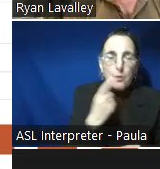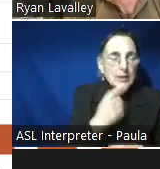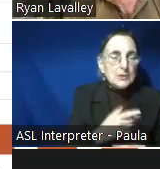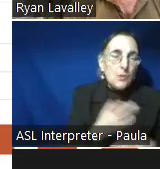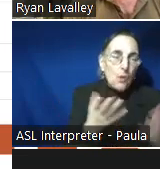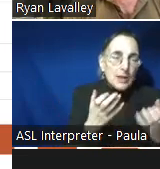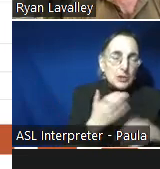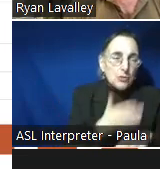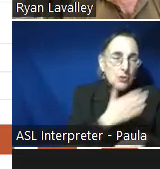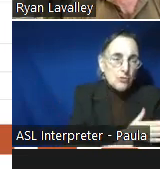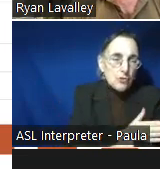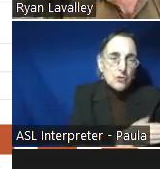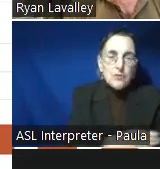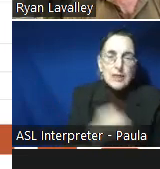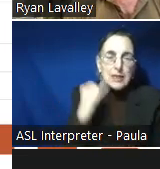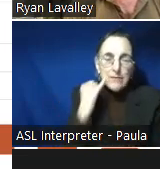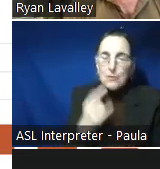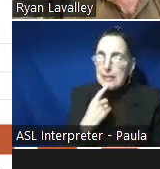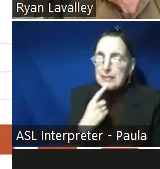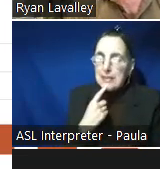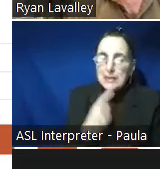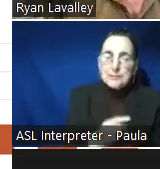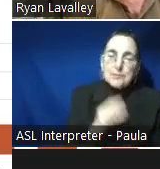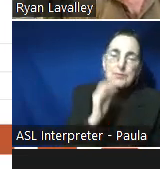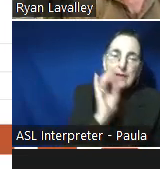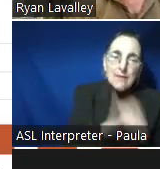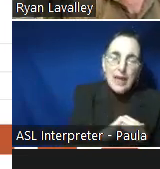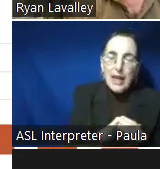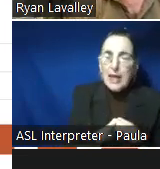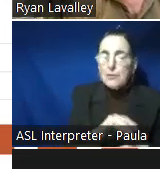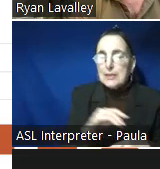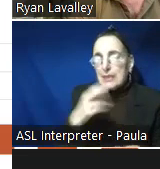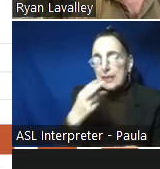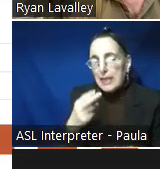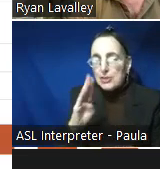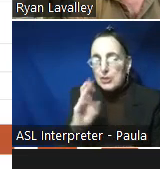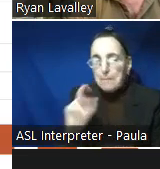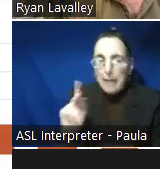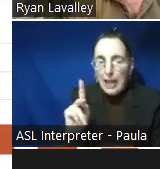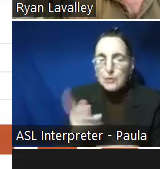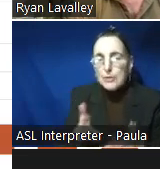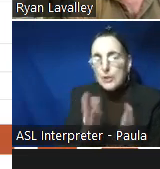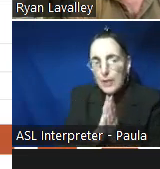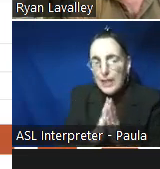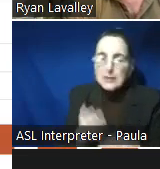we think there has been generally surges in HVAC requests before the winter, before the summer,